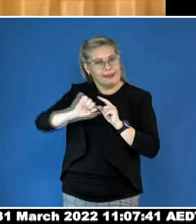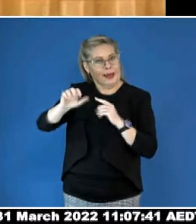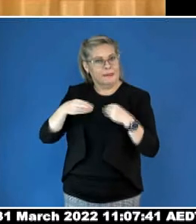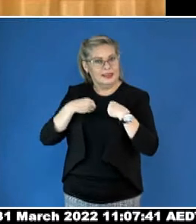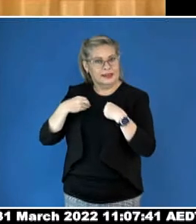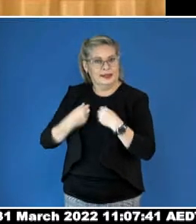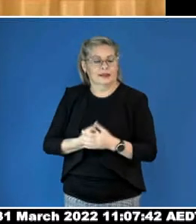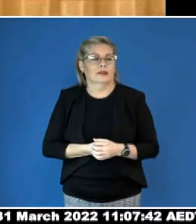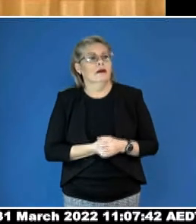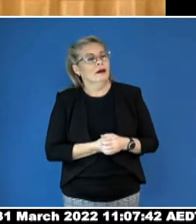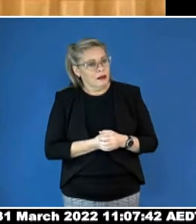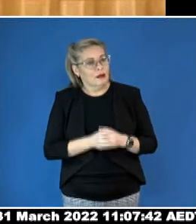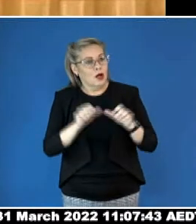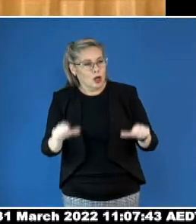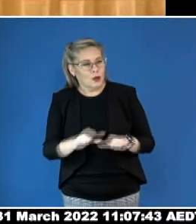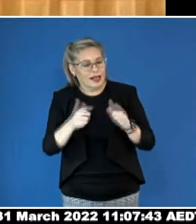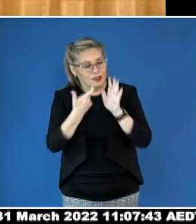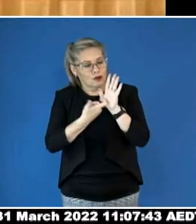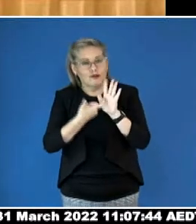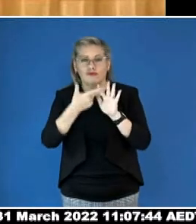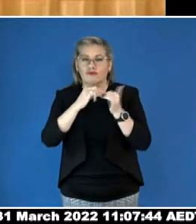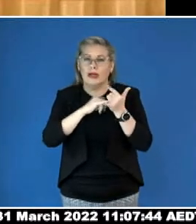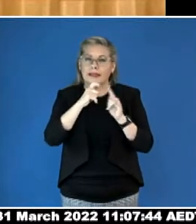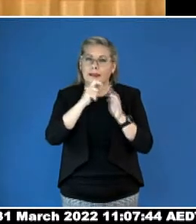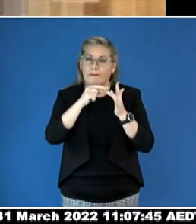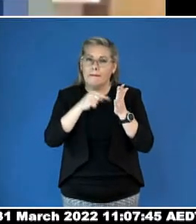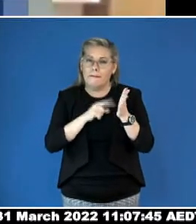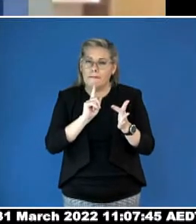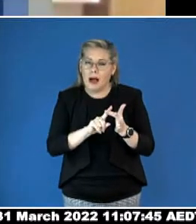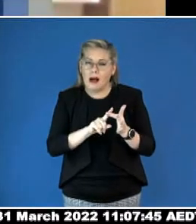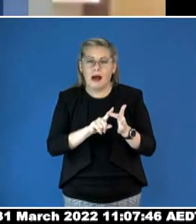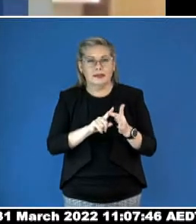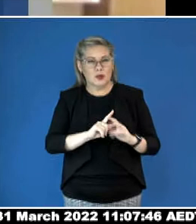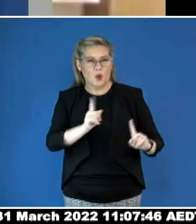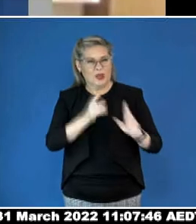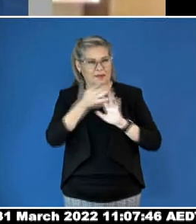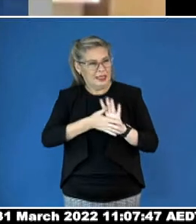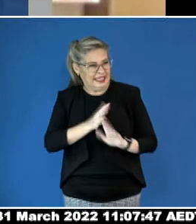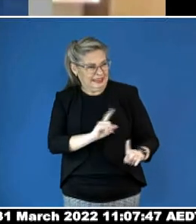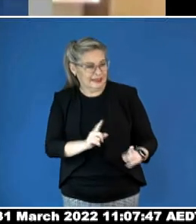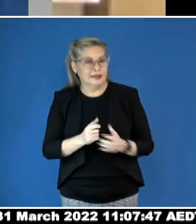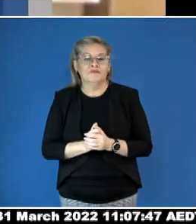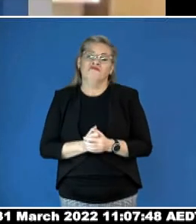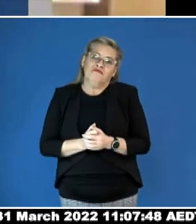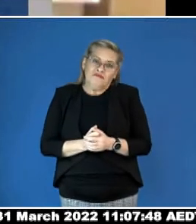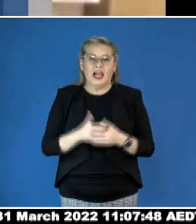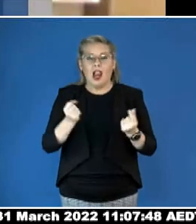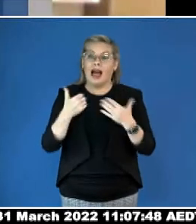tell us about respite? It was just like a day - a day respite centre, basically. We do activities and go on outings and all that.